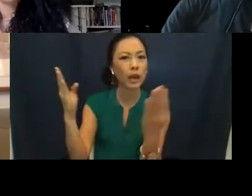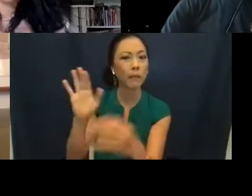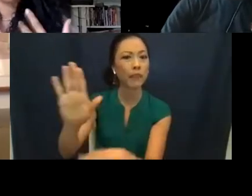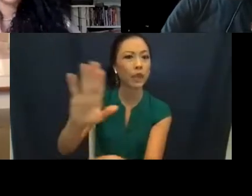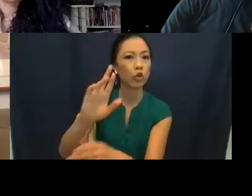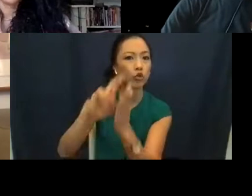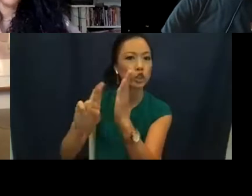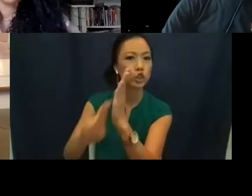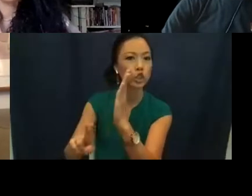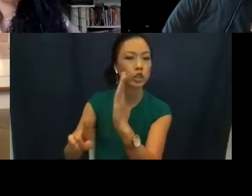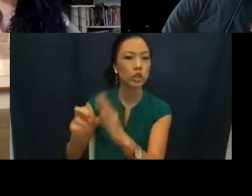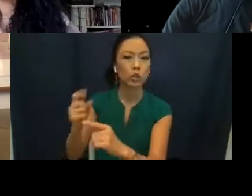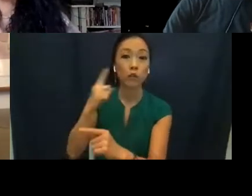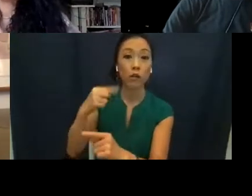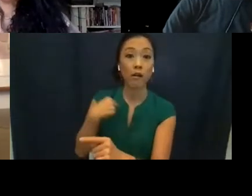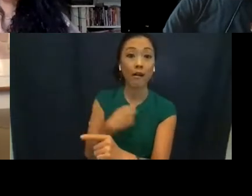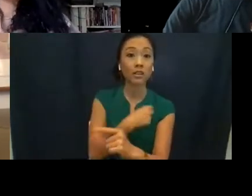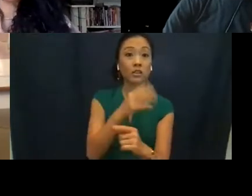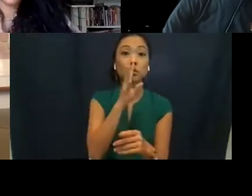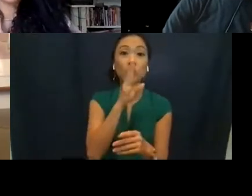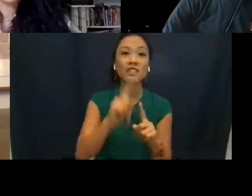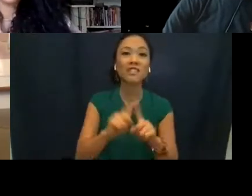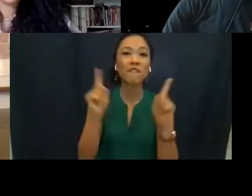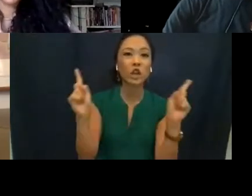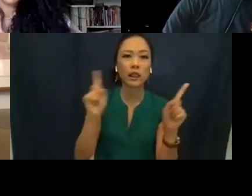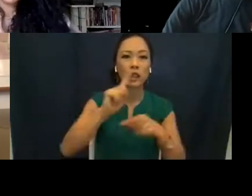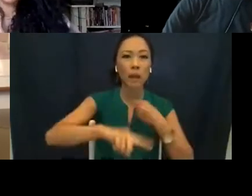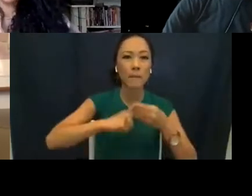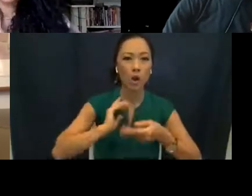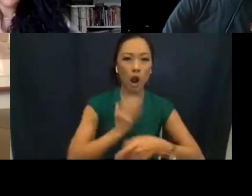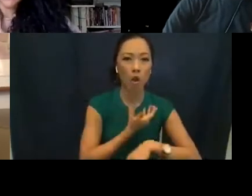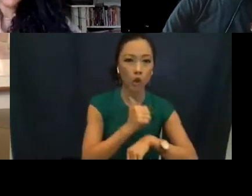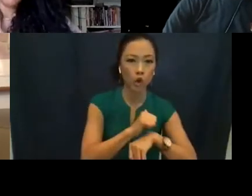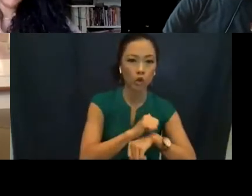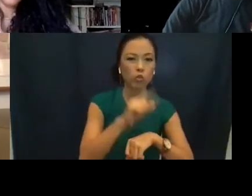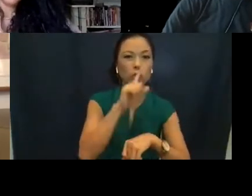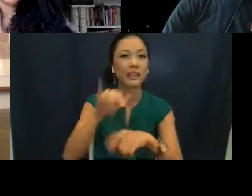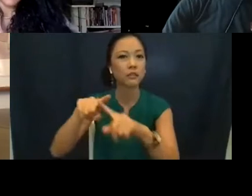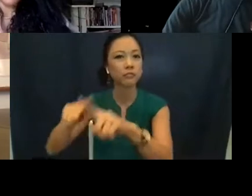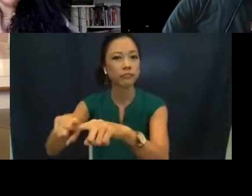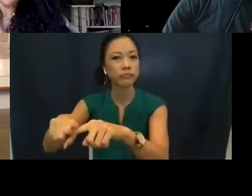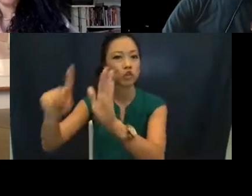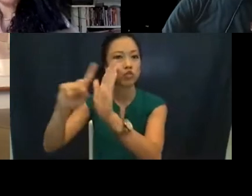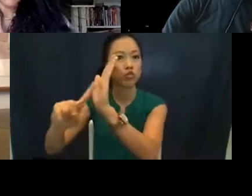is physical labor, but it is research and that will give value and how can that be backed